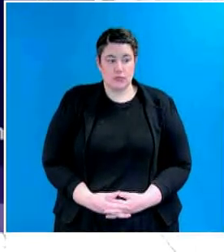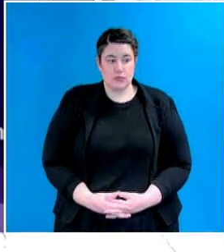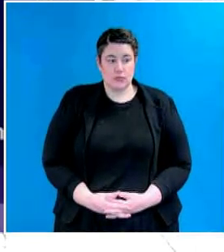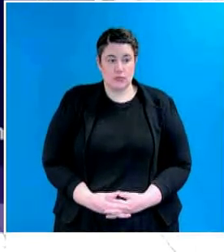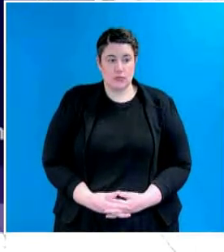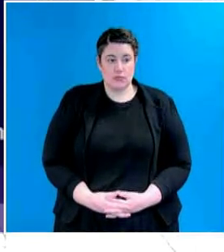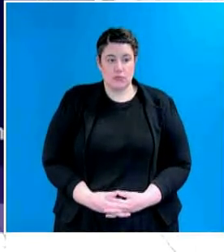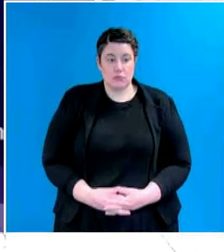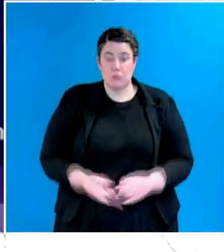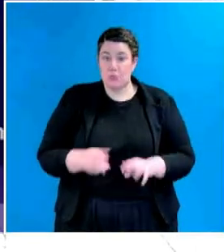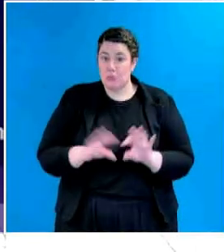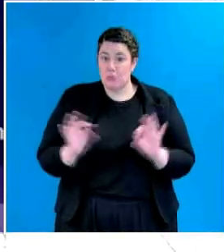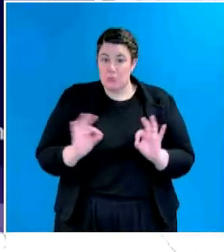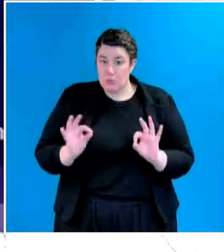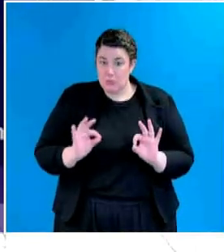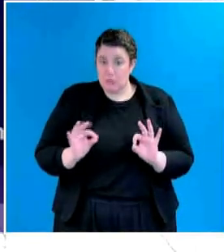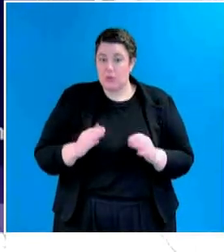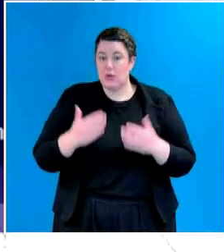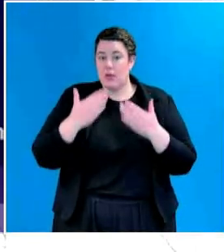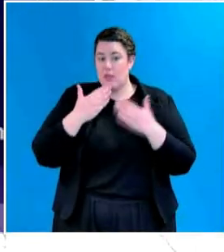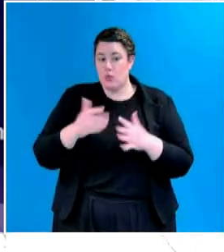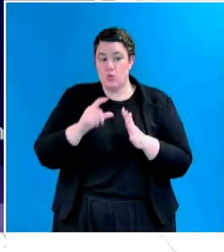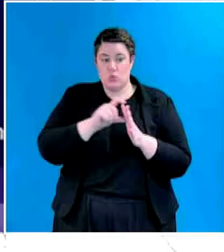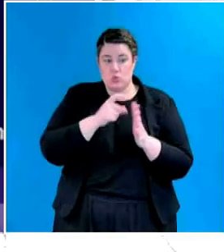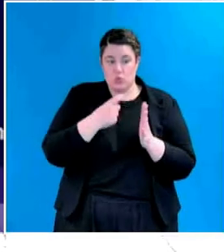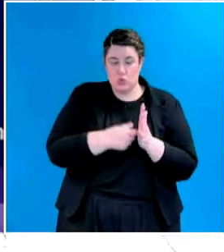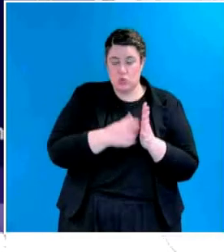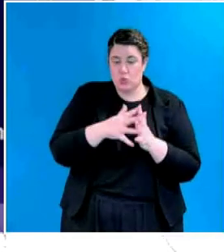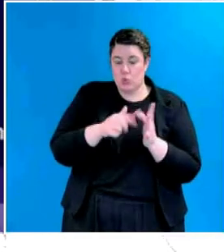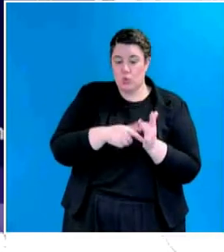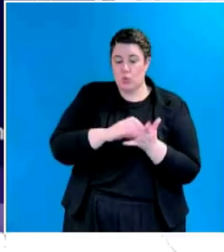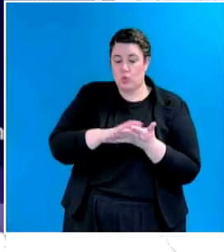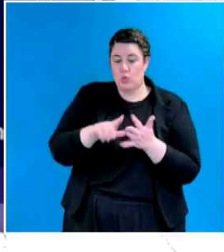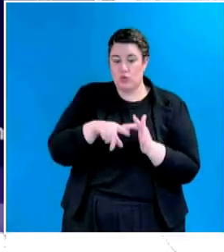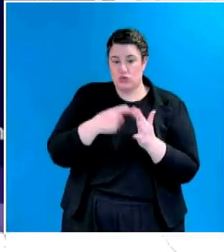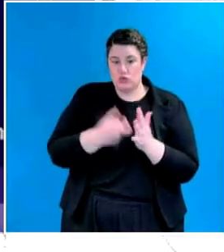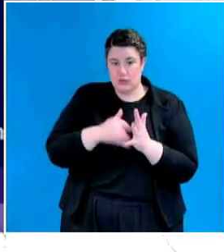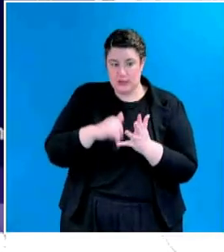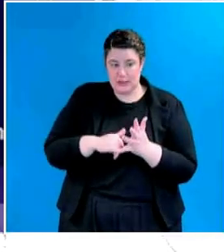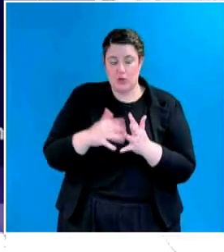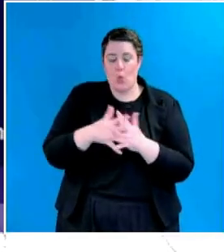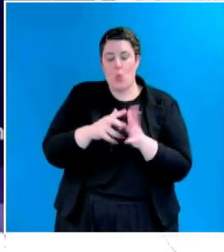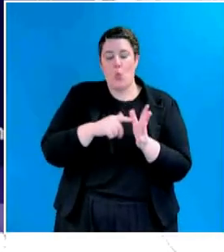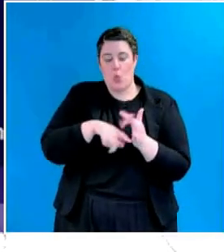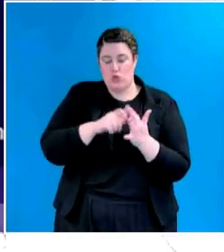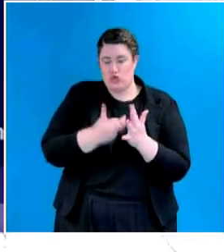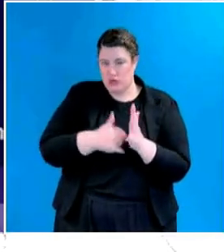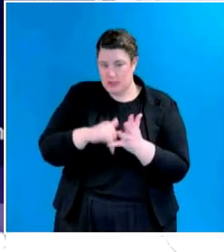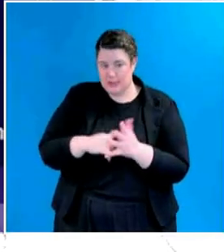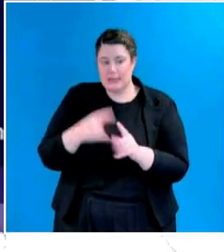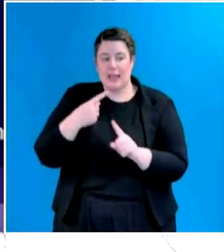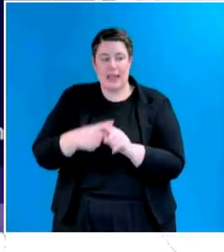If not, then thank you, Dr Watchirs, and thank you, Ms Toohey, for coming to